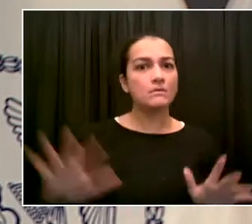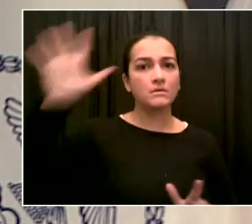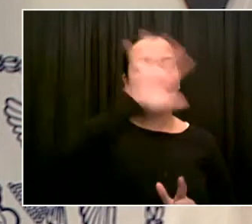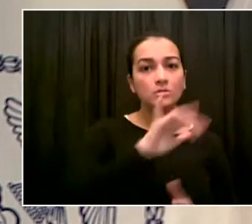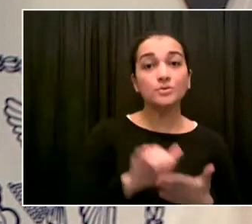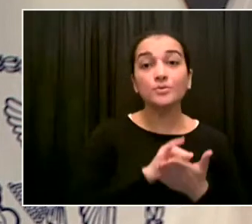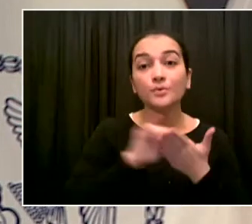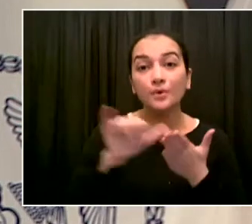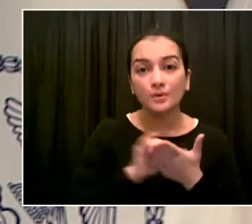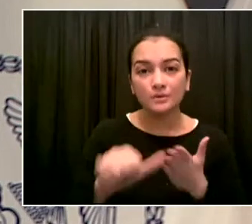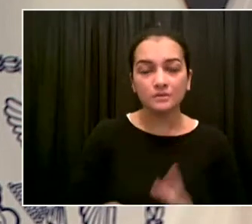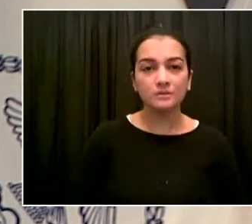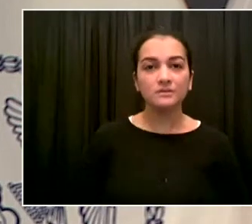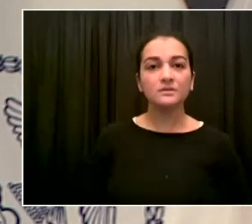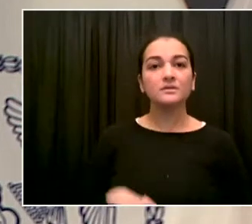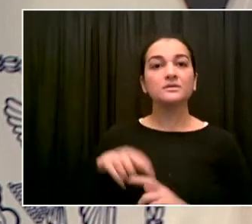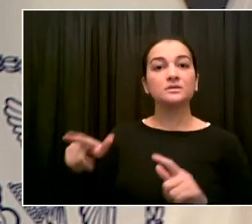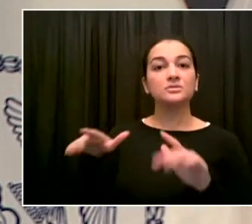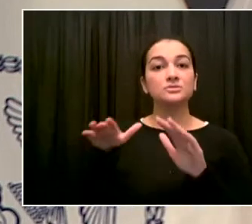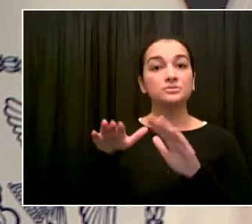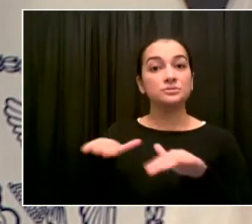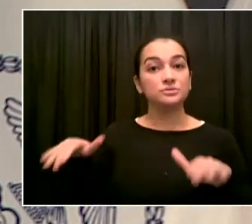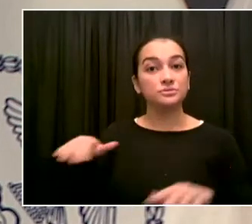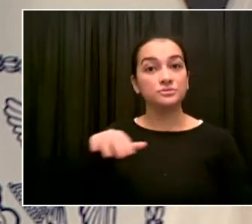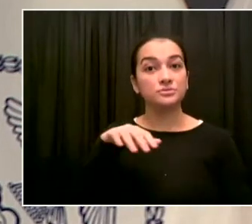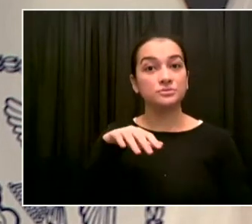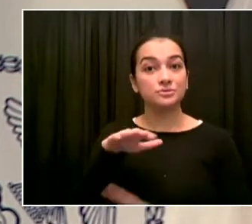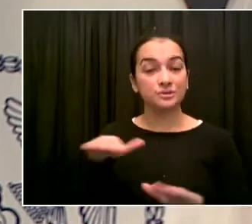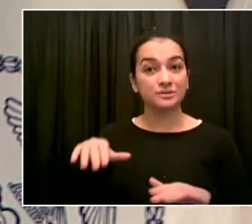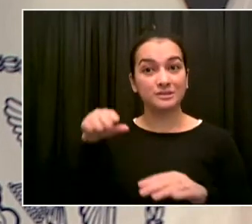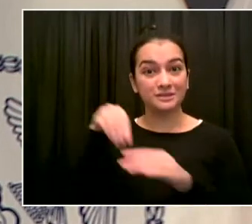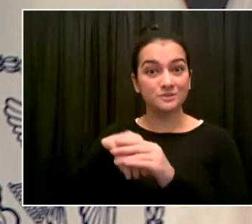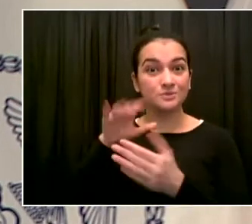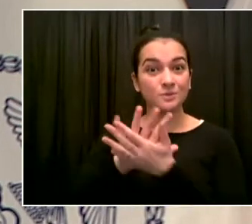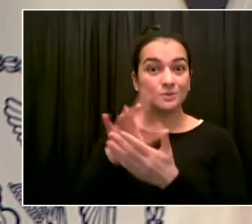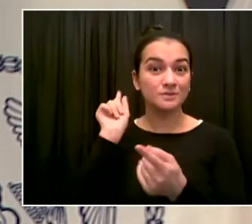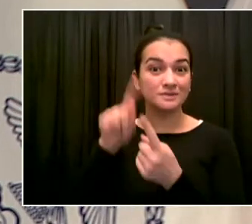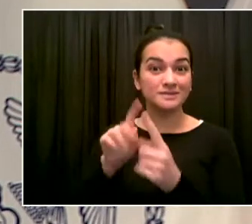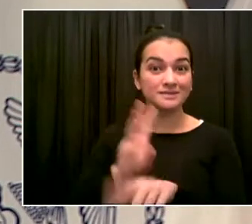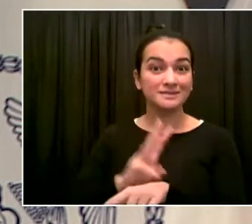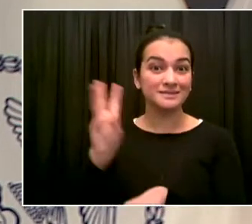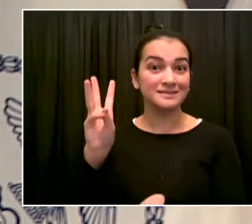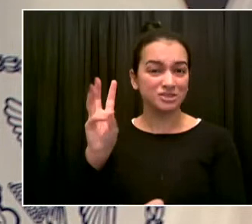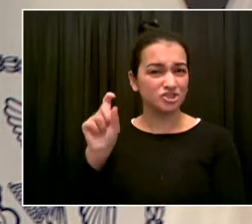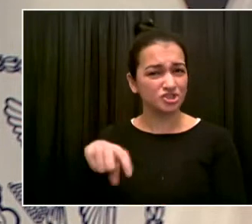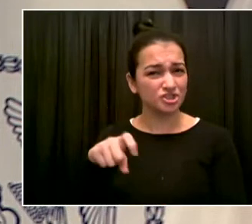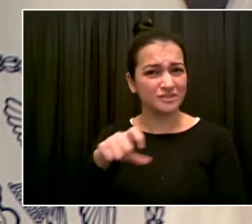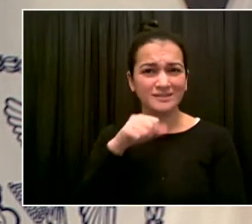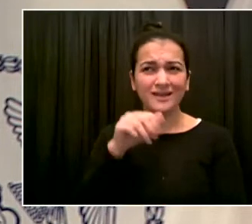00 EVERY DAY TO MATCH PARENT'S SCHEDULES AND I WOULD LIKE TO